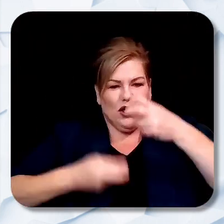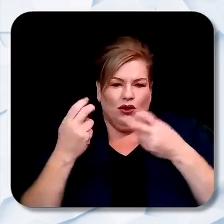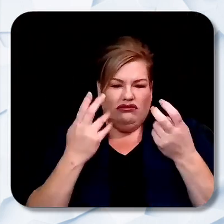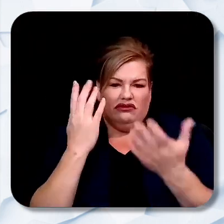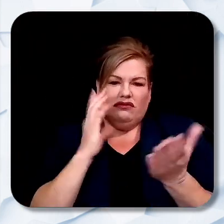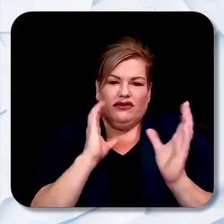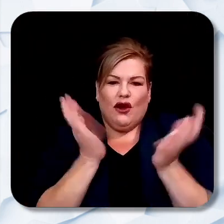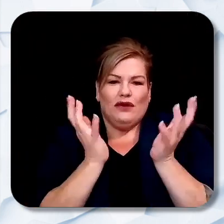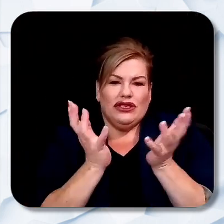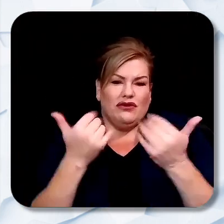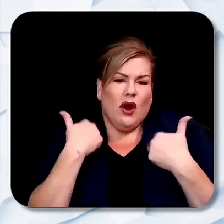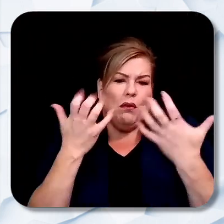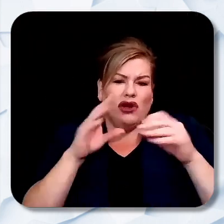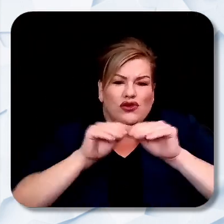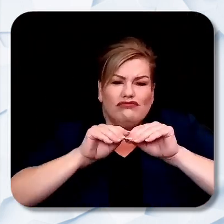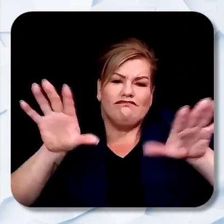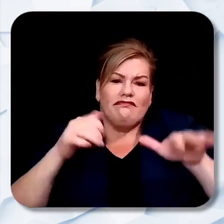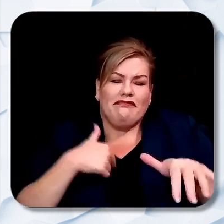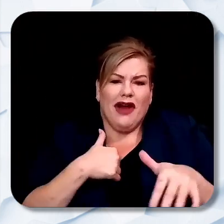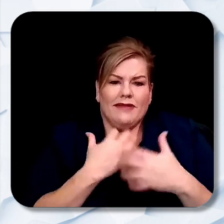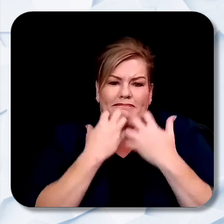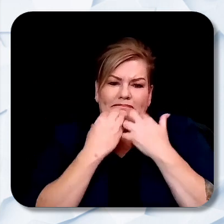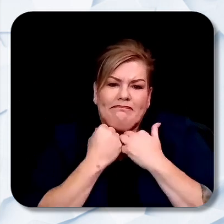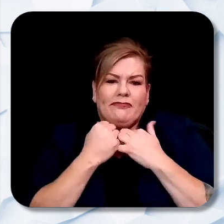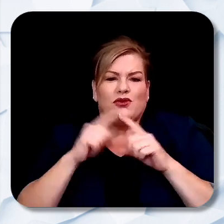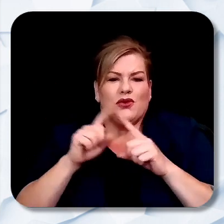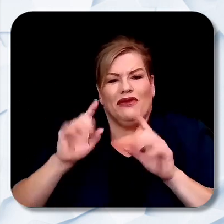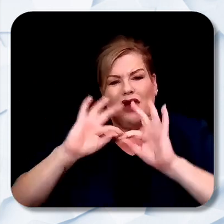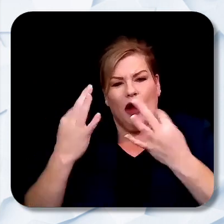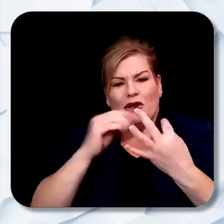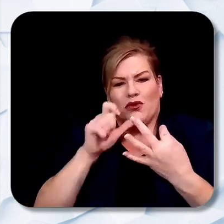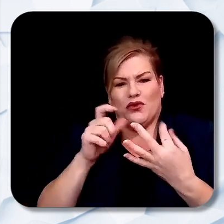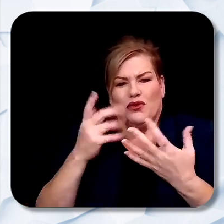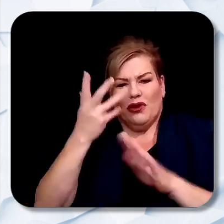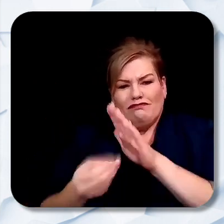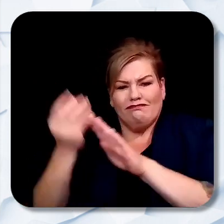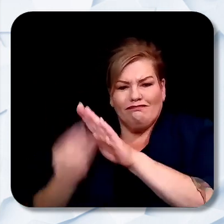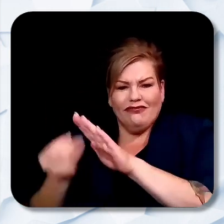loved ones who have been able to take that grief and those tragedies, and turn it into advocacy